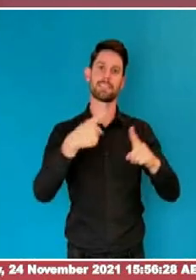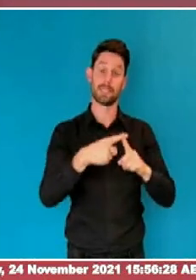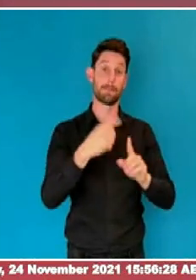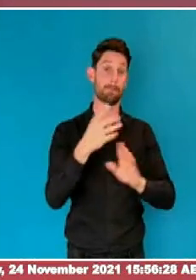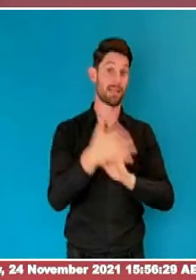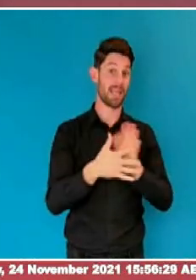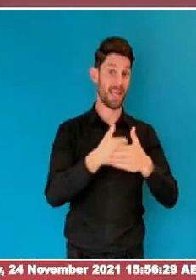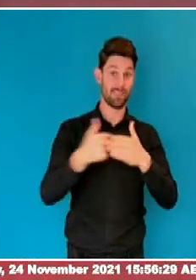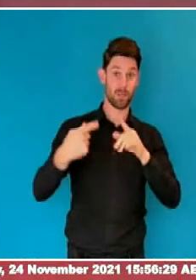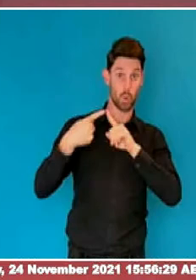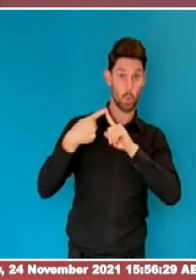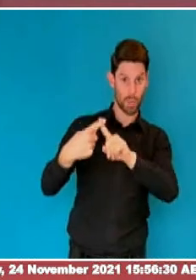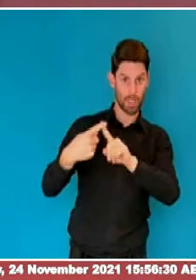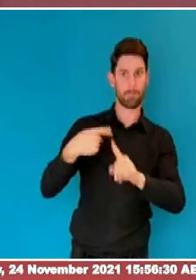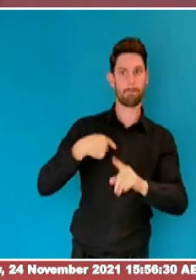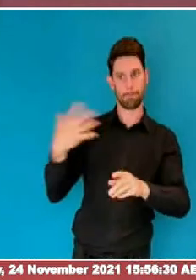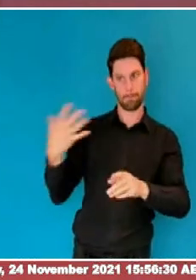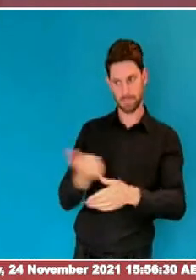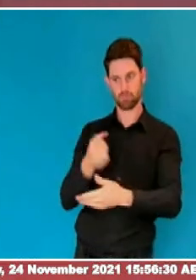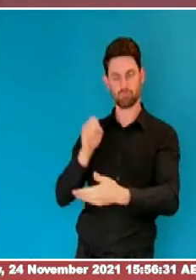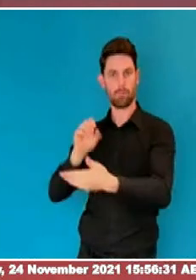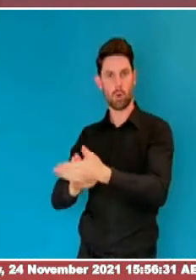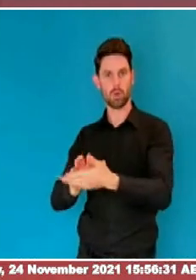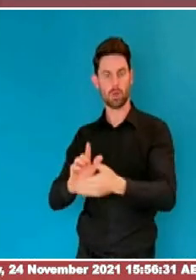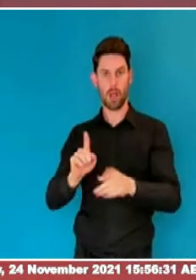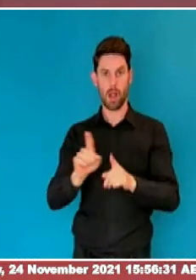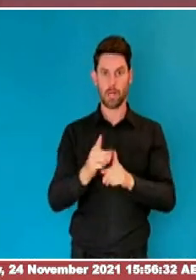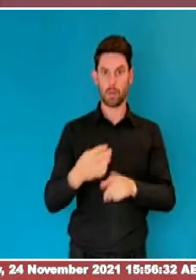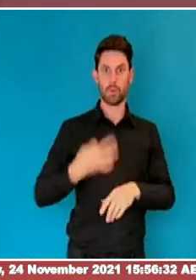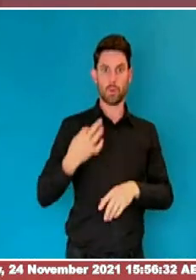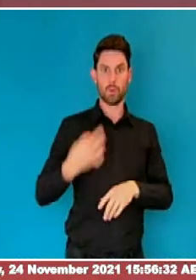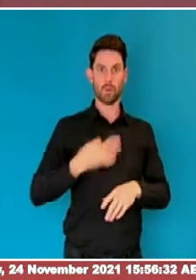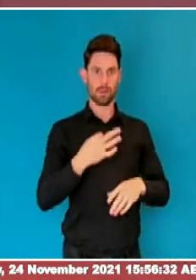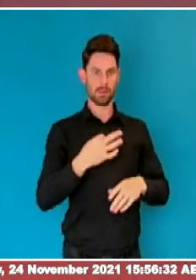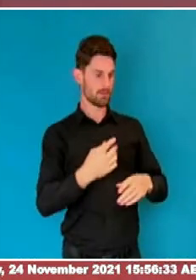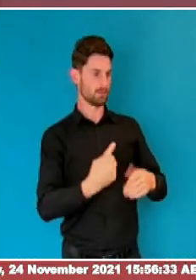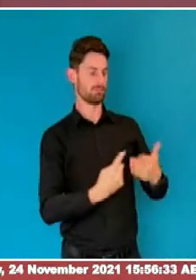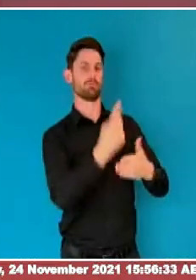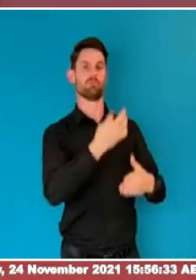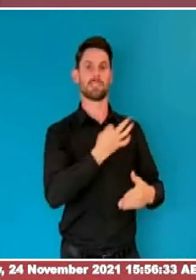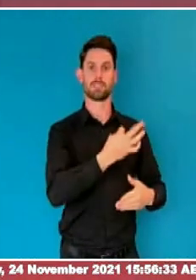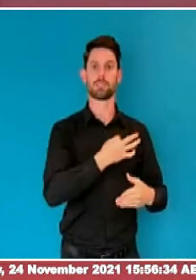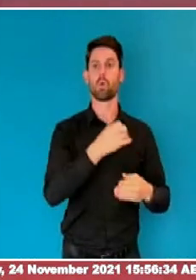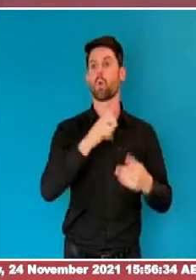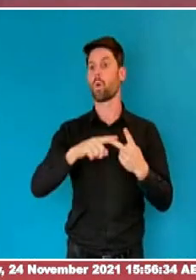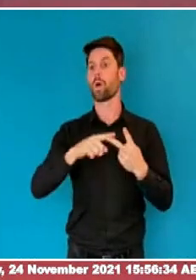report things like near misses and safety walks and lots of things within that index.